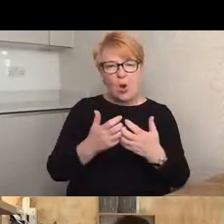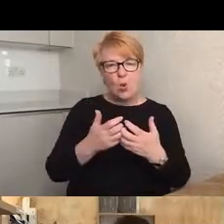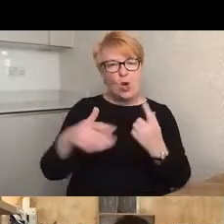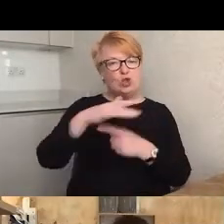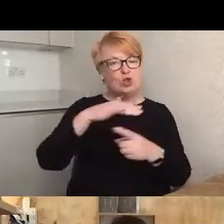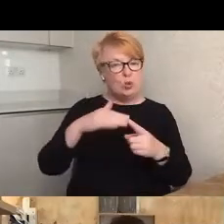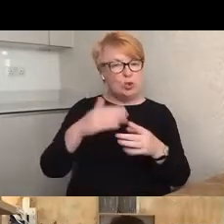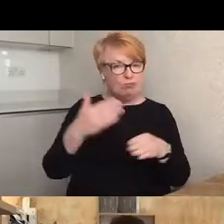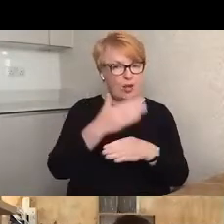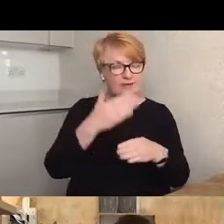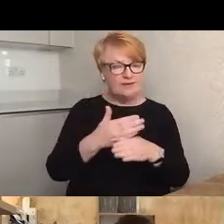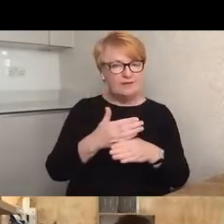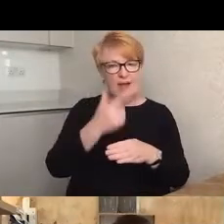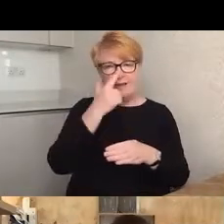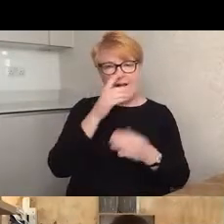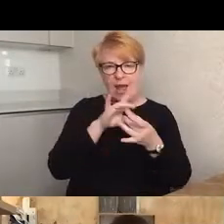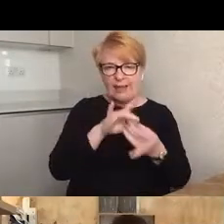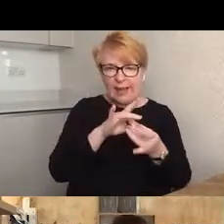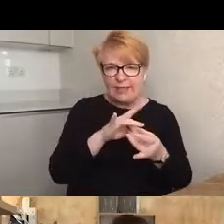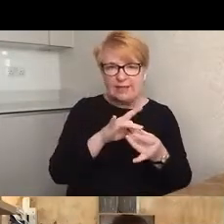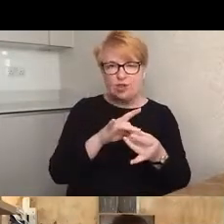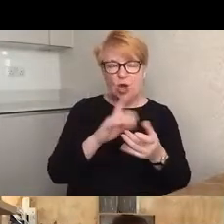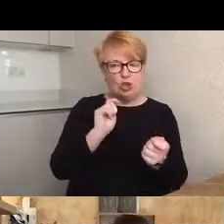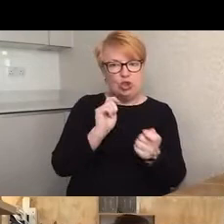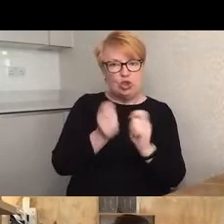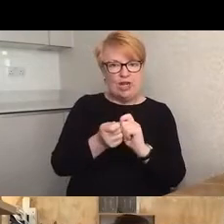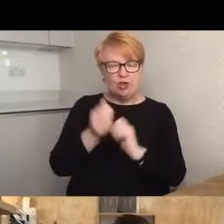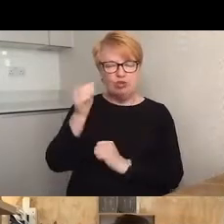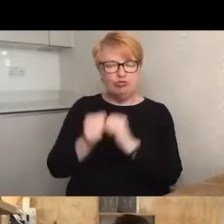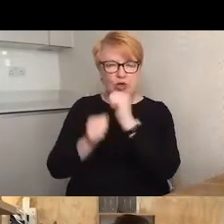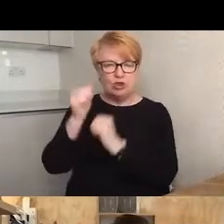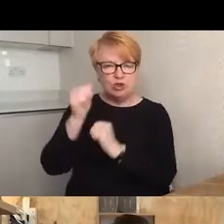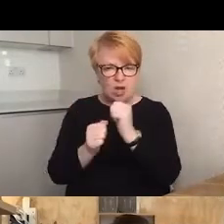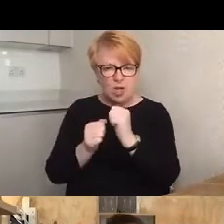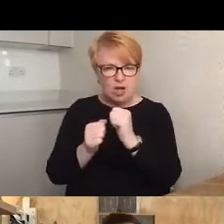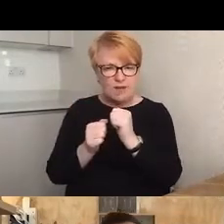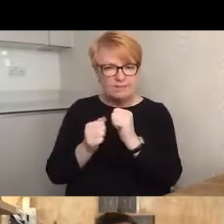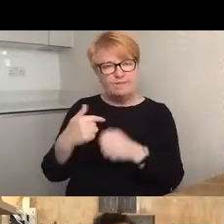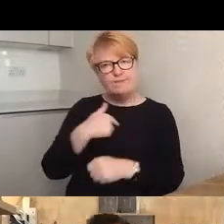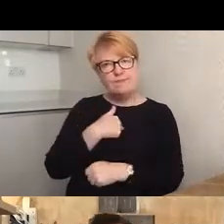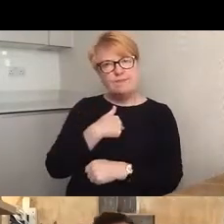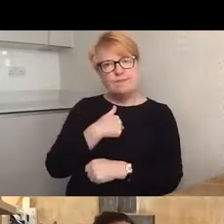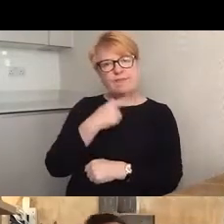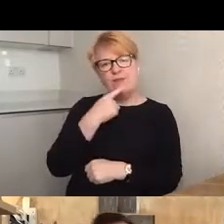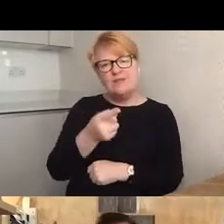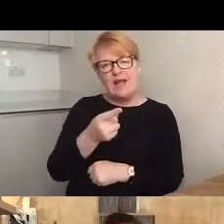change structures is that it's work that creates the conditions for the